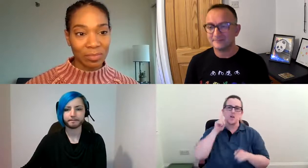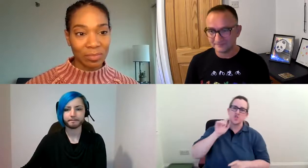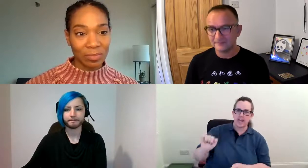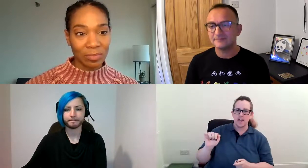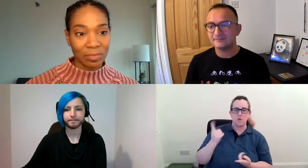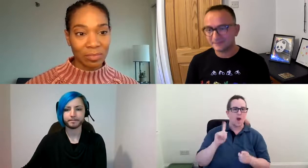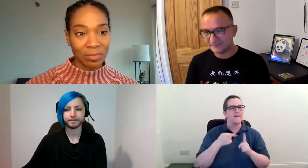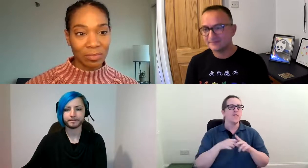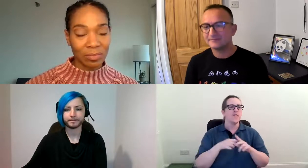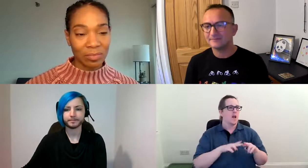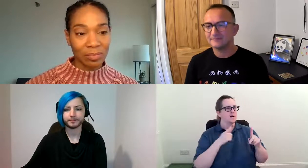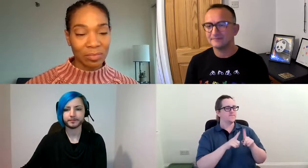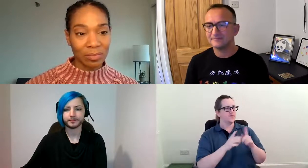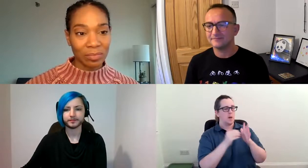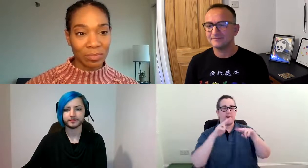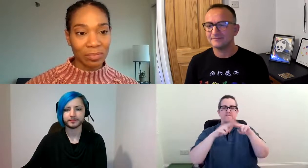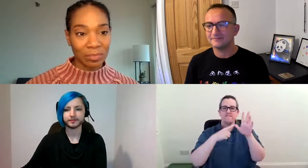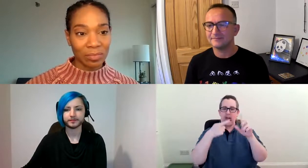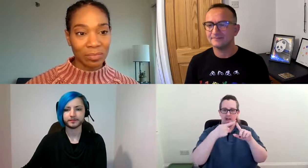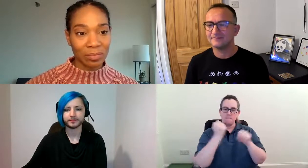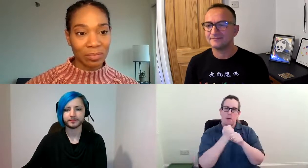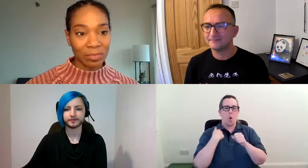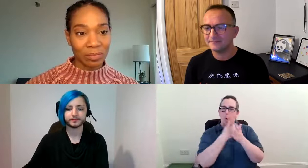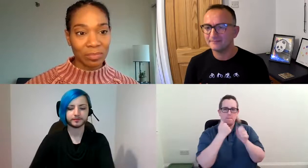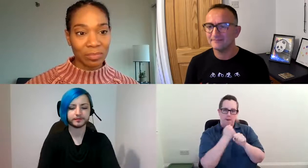fairy and so it could be I don't, maybe you should